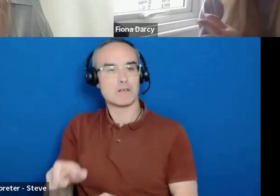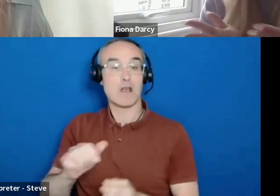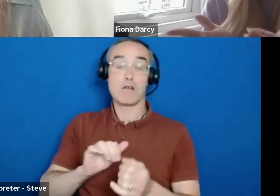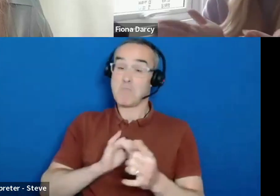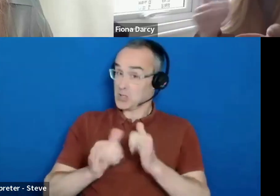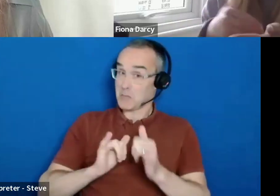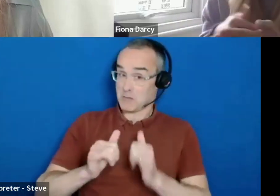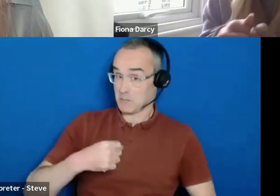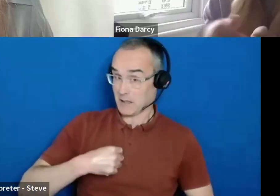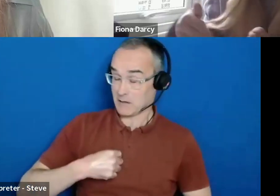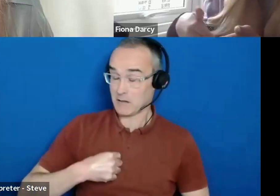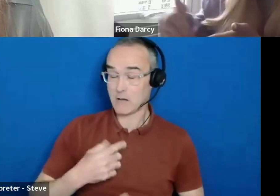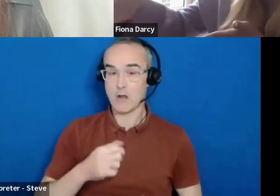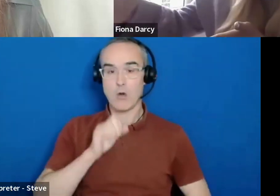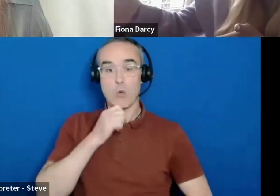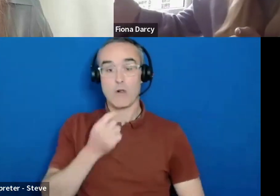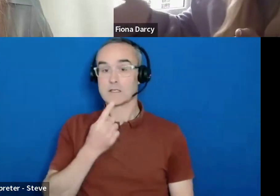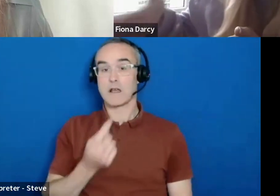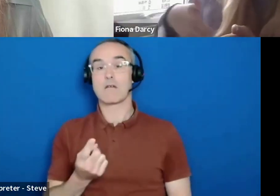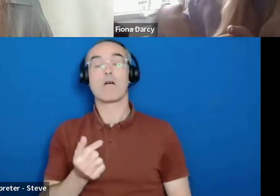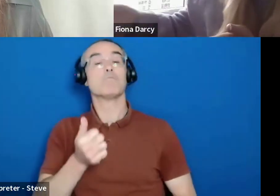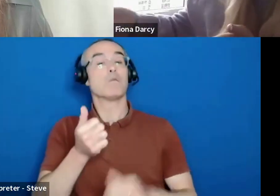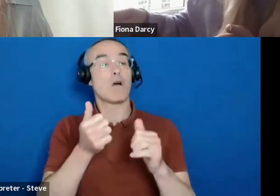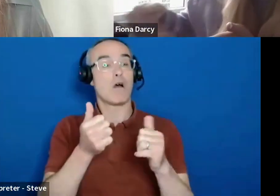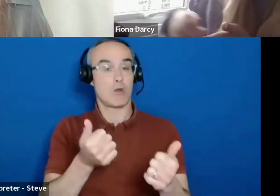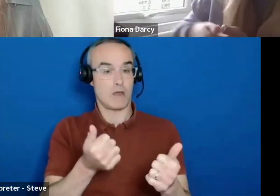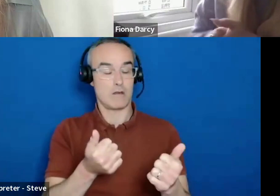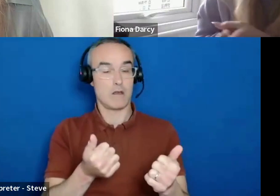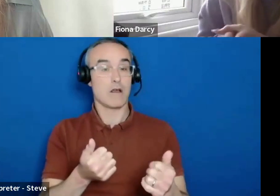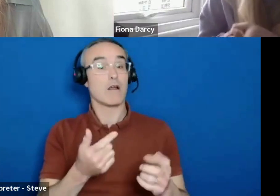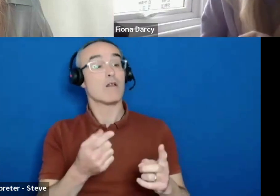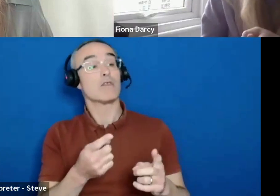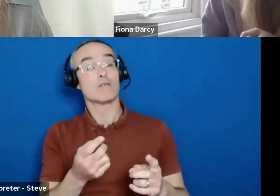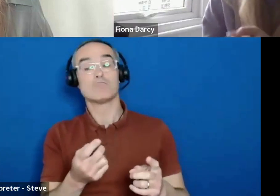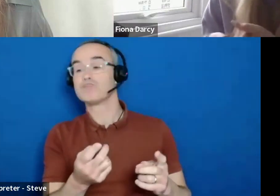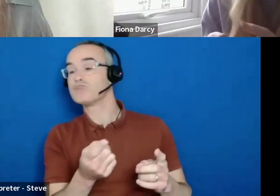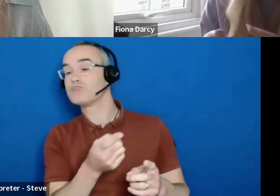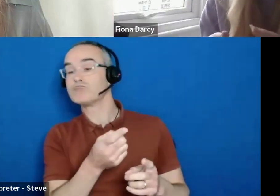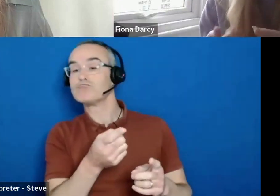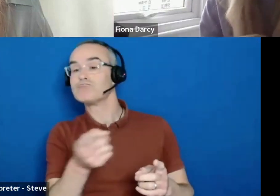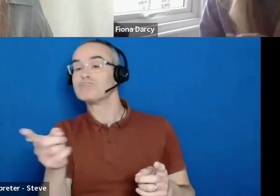would say, "Okay, these applicants ticked that they would like their application considered under